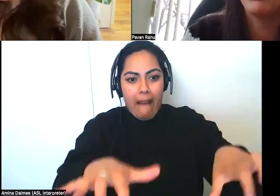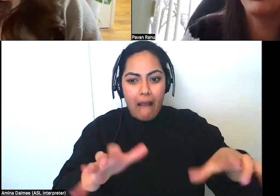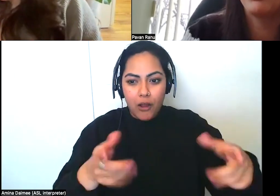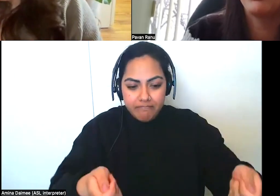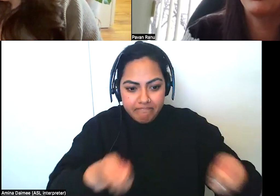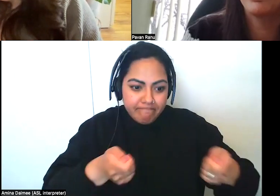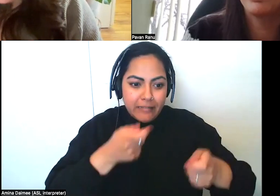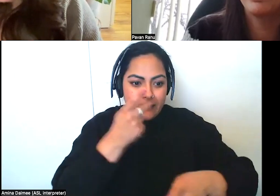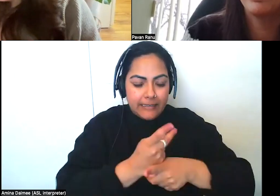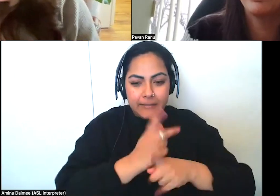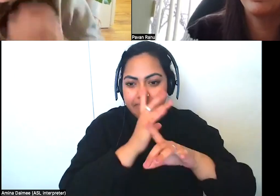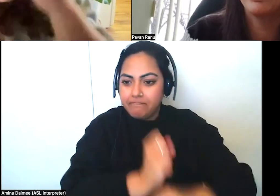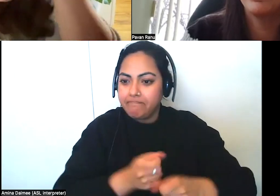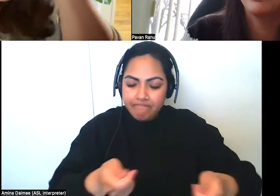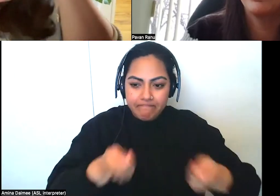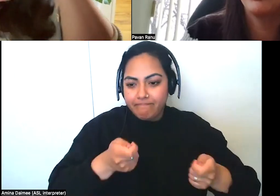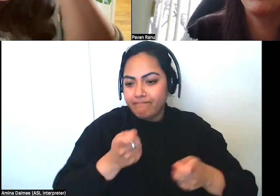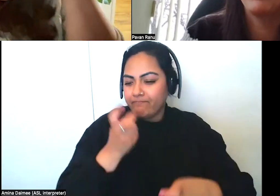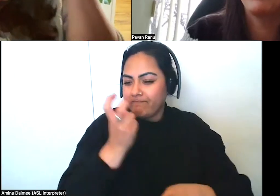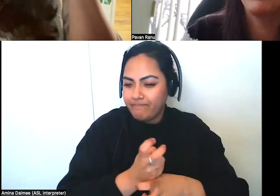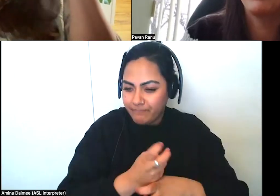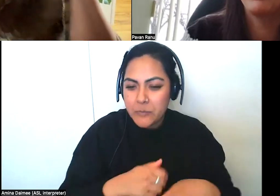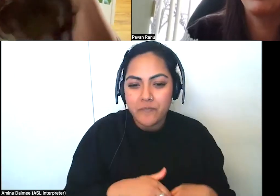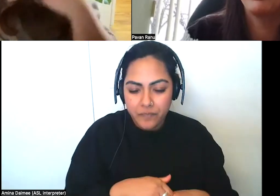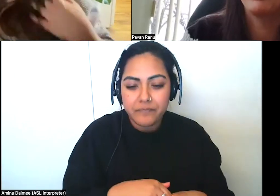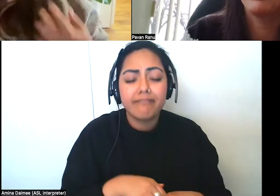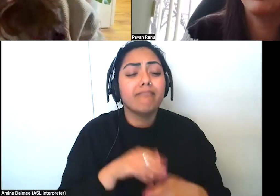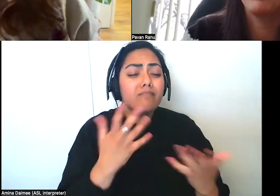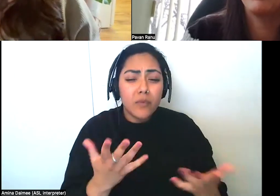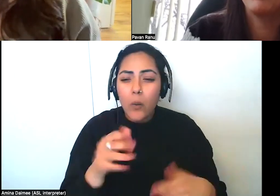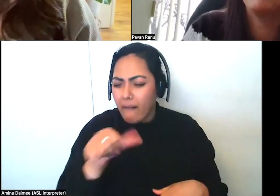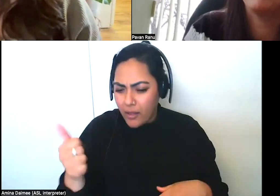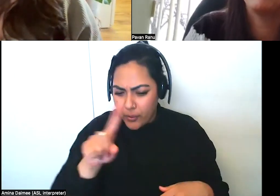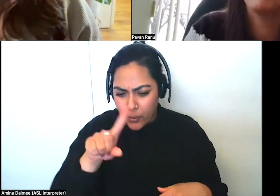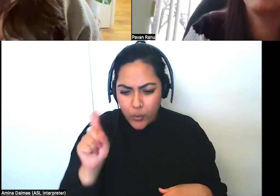"If these categories don't belong to any BISAC, how did you run these analyses?"